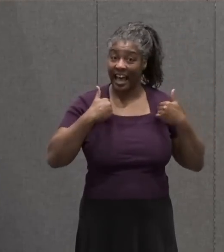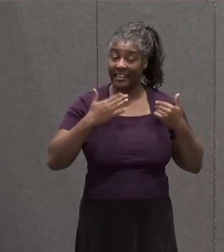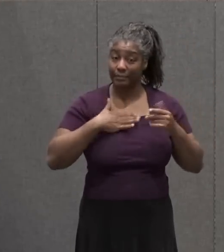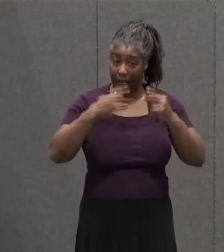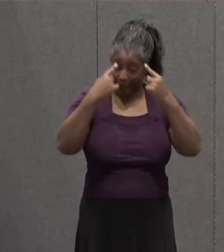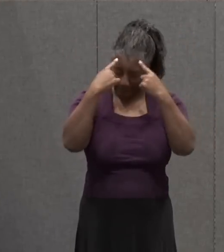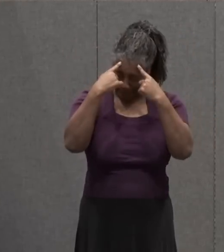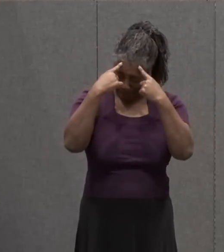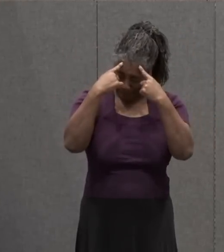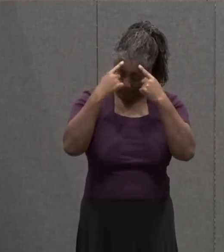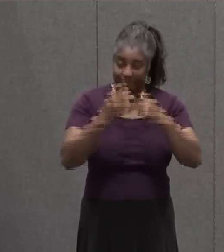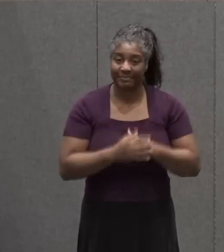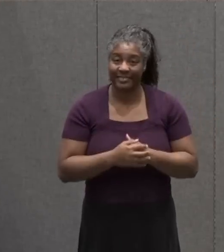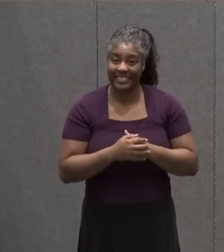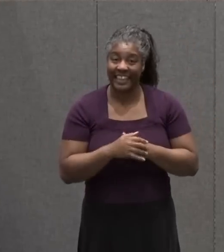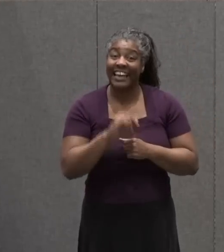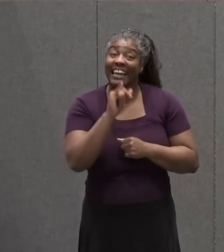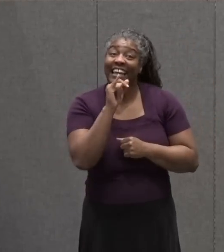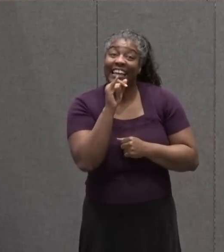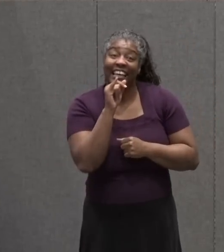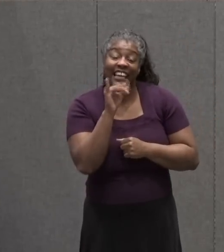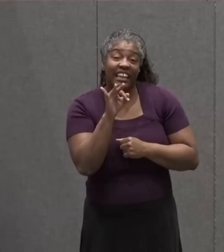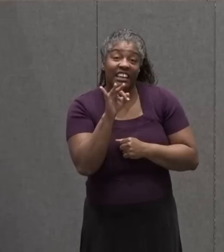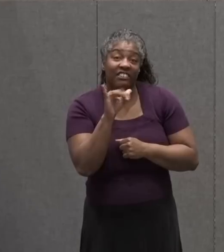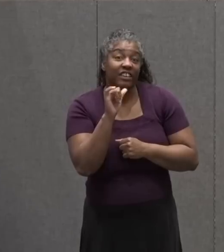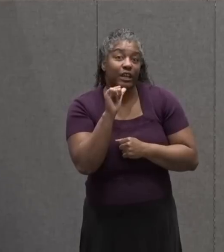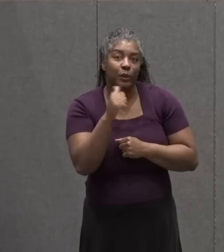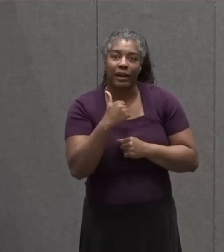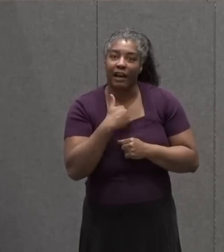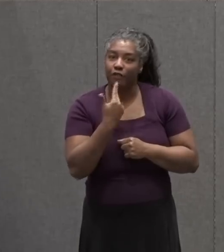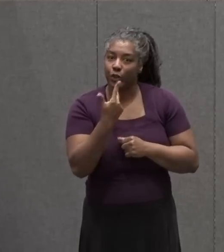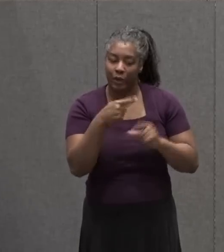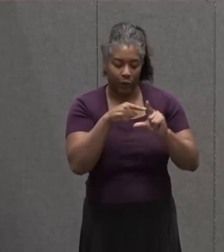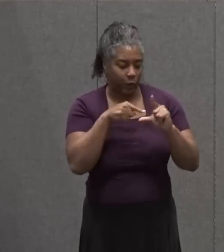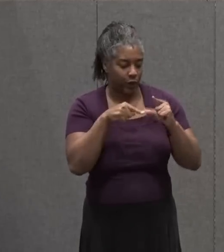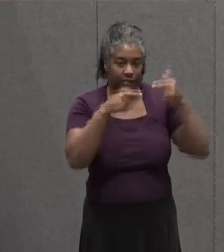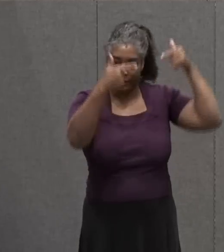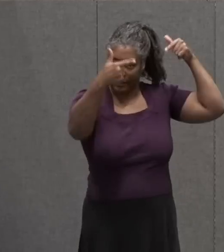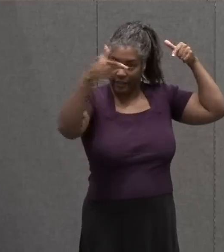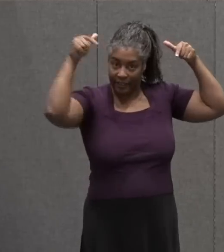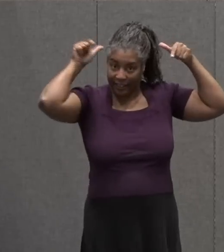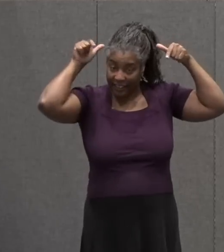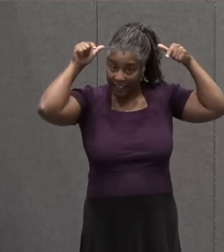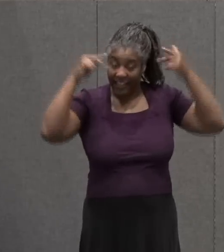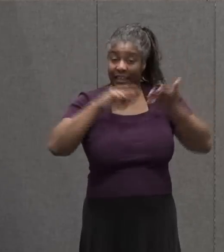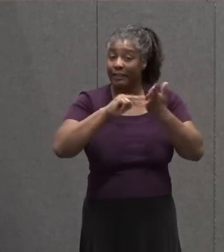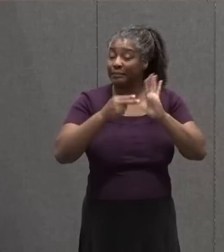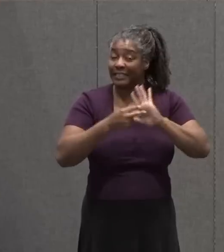if it didn't have three corners then it wouldn't be my